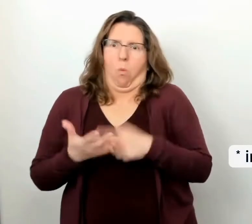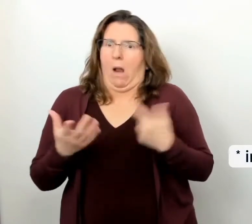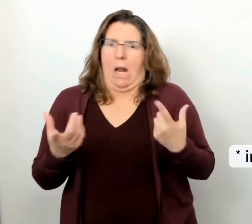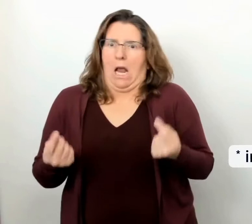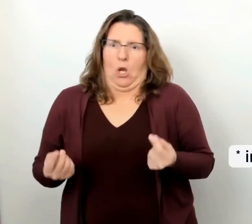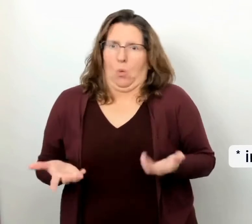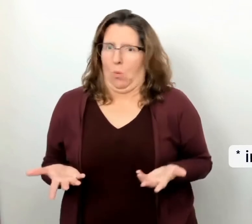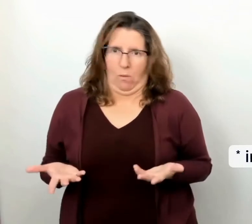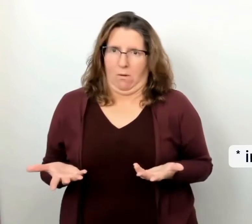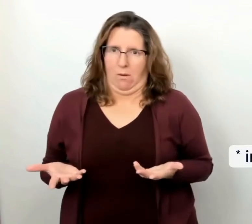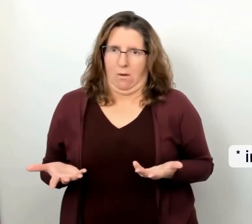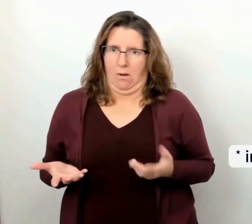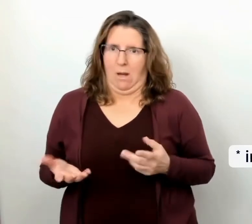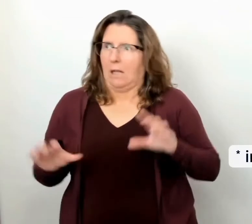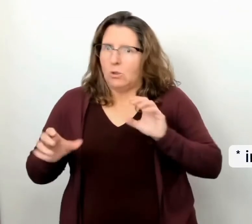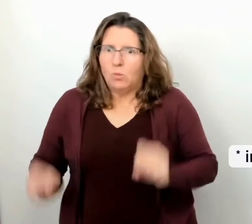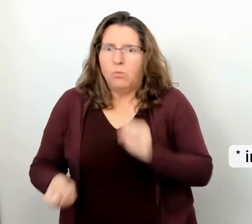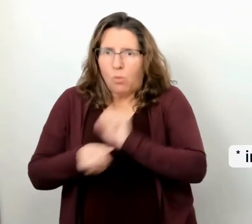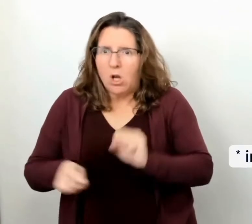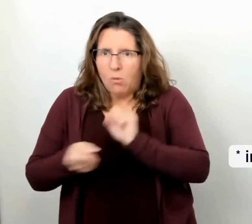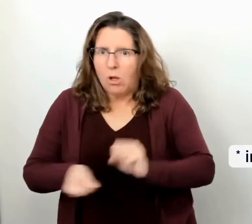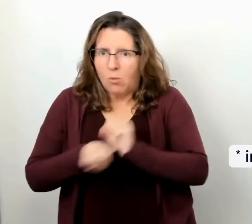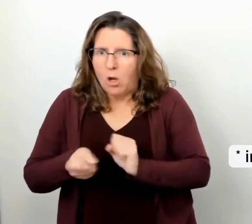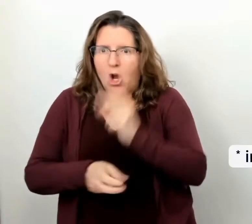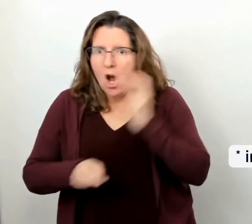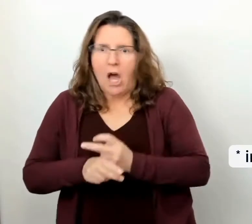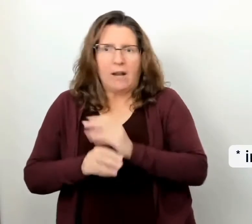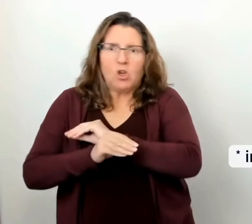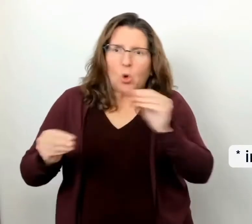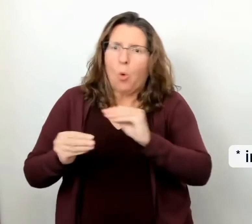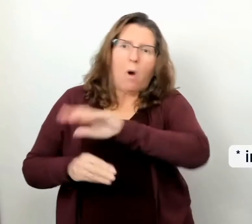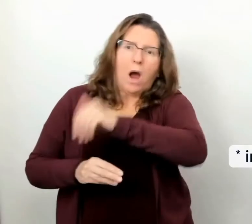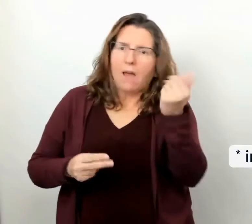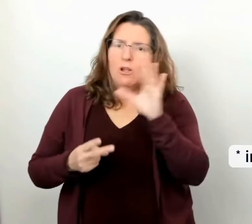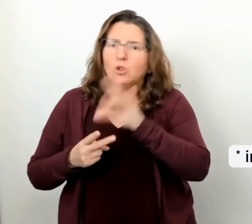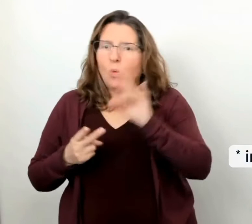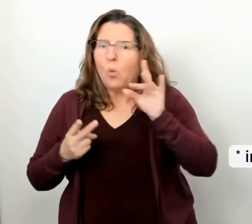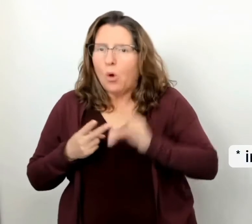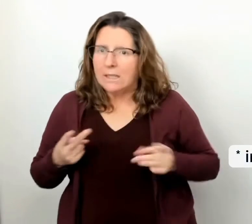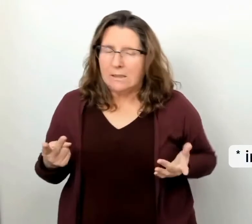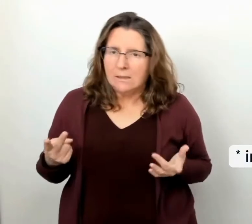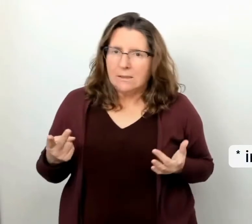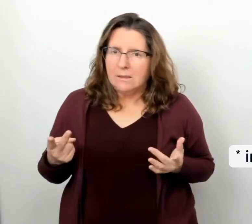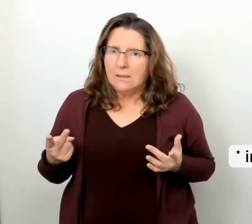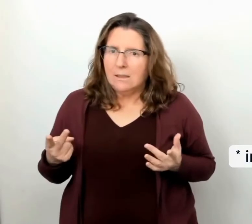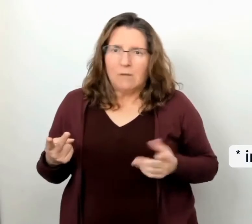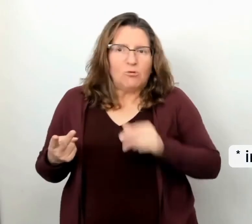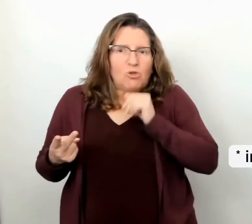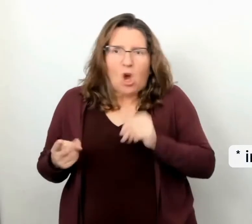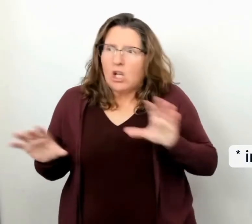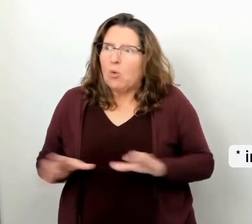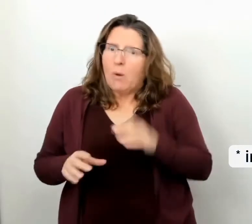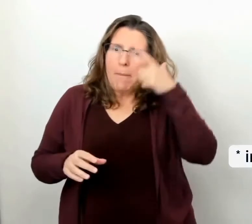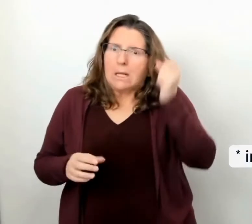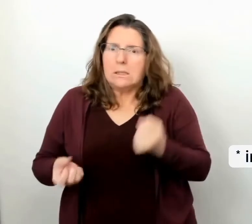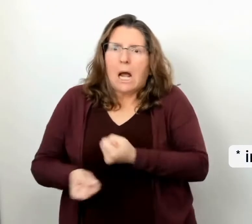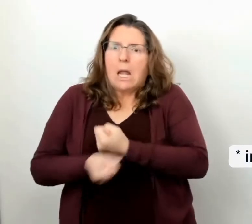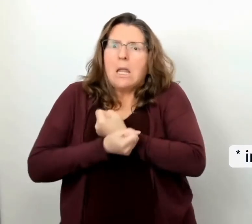What did I do to deserve this? I worked damn hard, yes, for myself. I was given no choice!